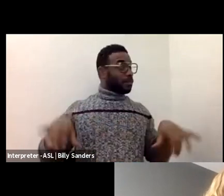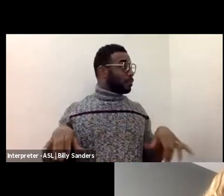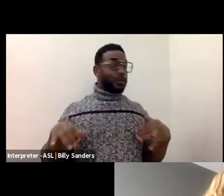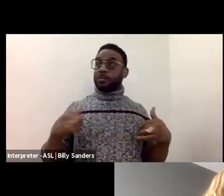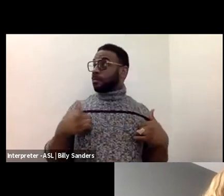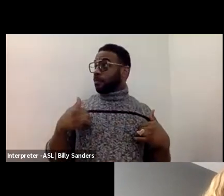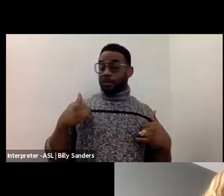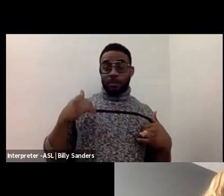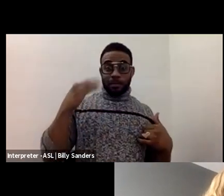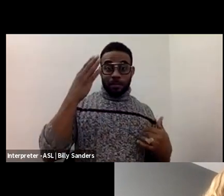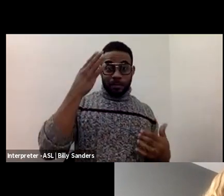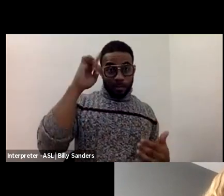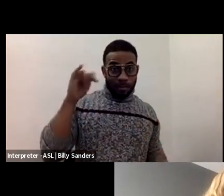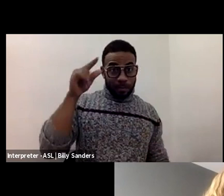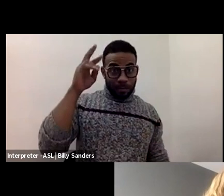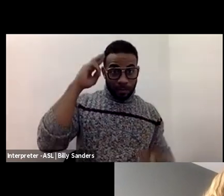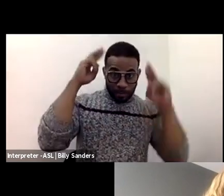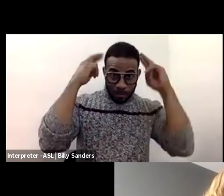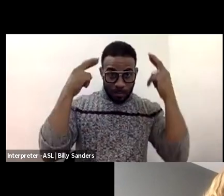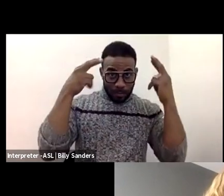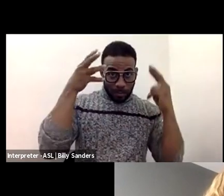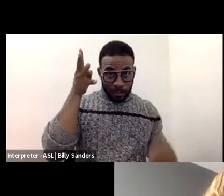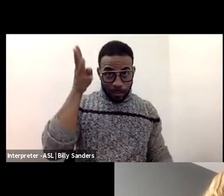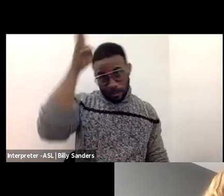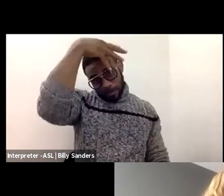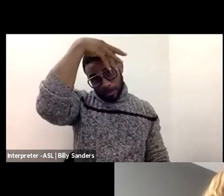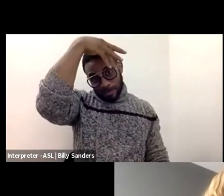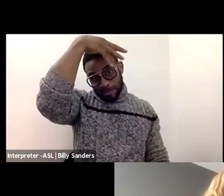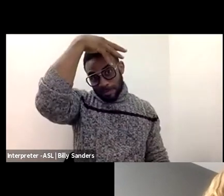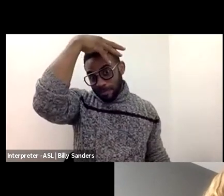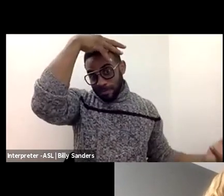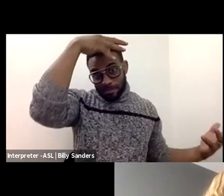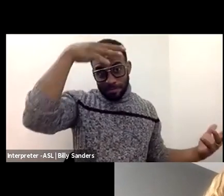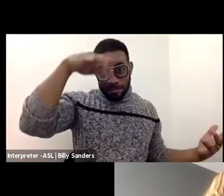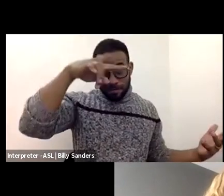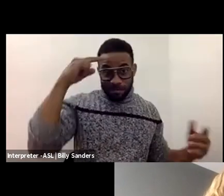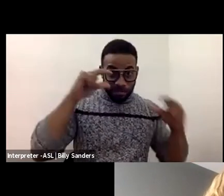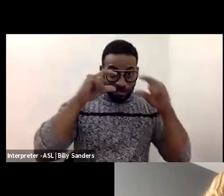blonde dreads a kind of thrown to the side and Black glasses and I am standing in front